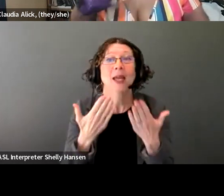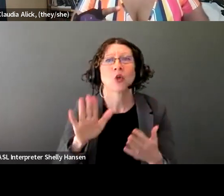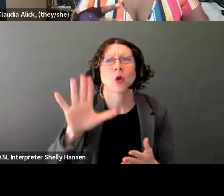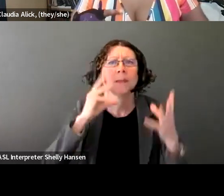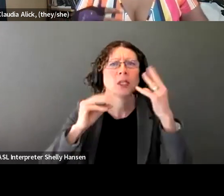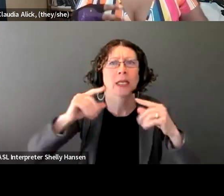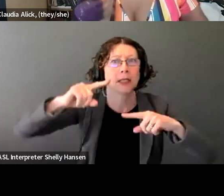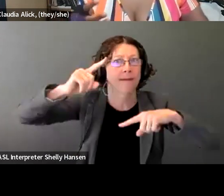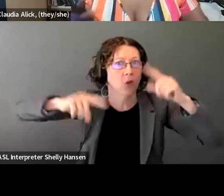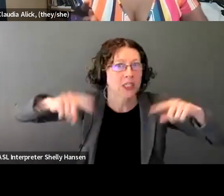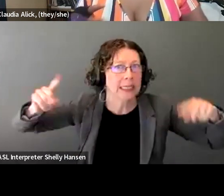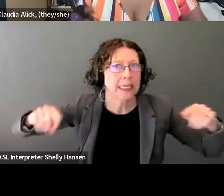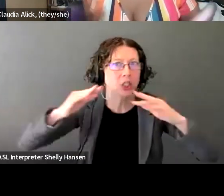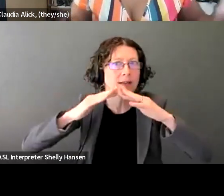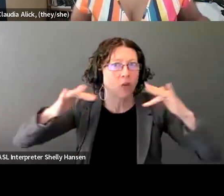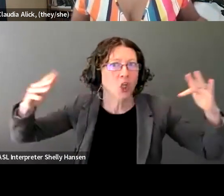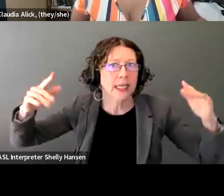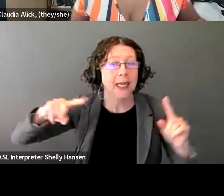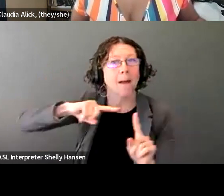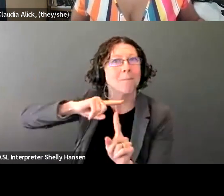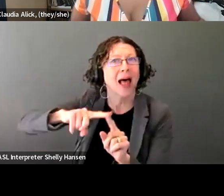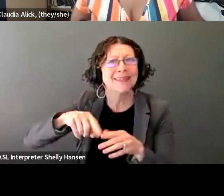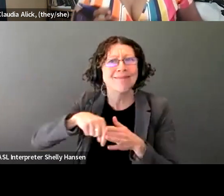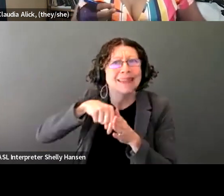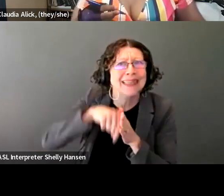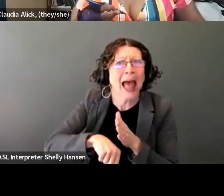And also, just the vulnerability of sharing what it's really like.